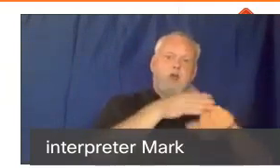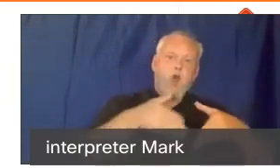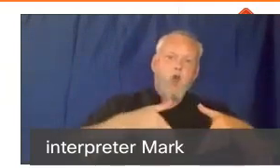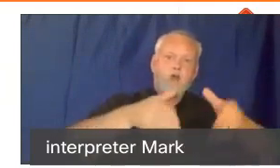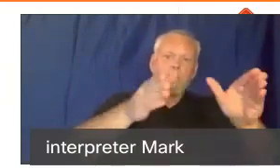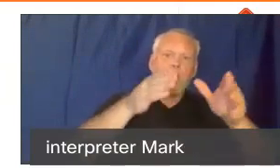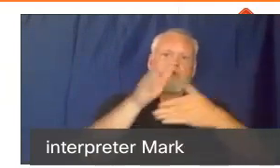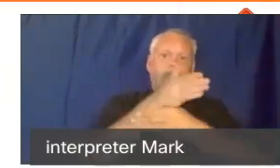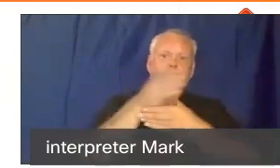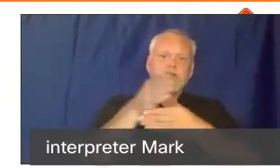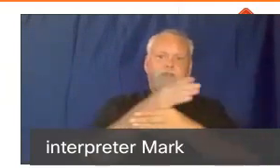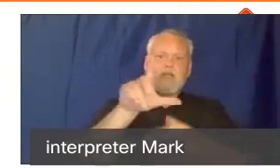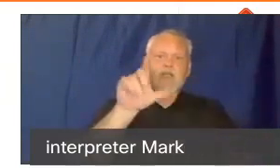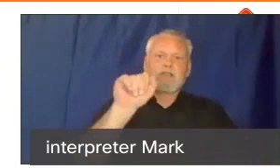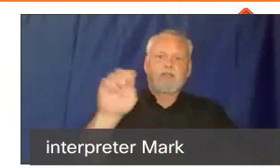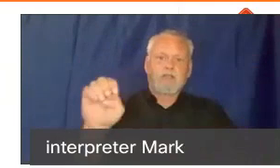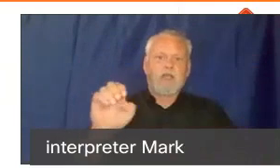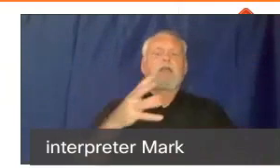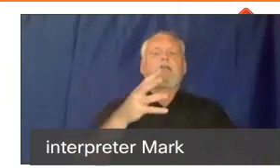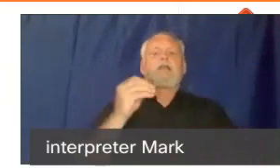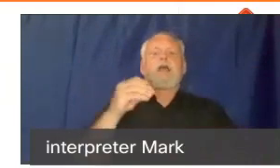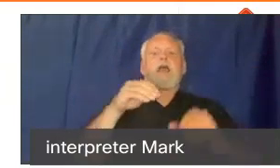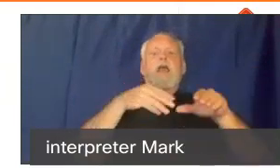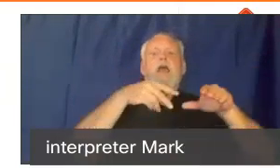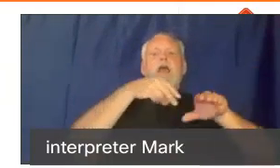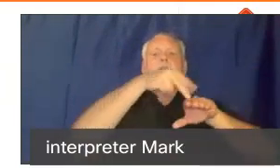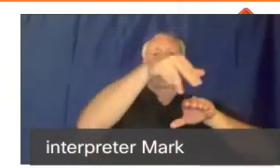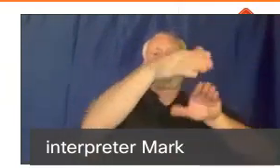Lane and pedestrians will use a sidewalk.